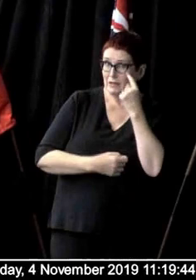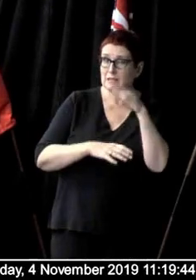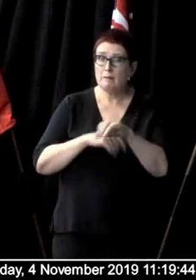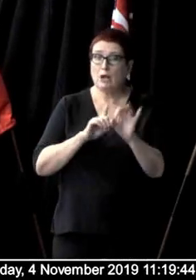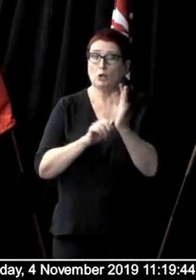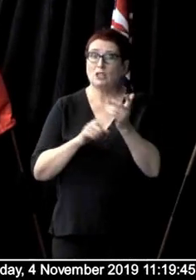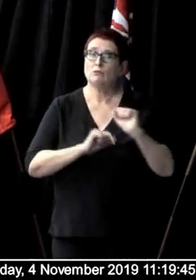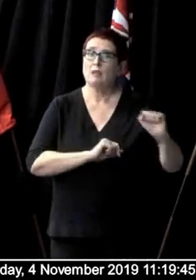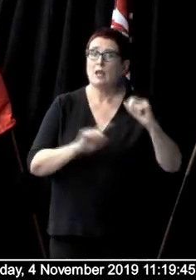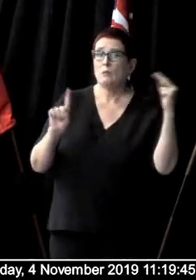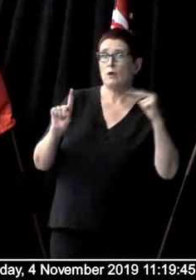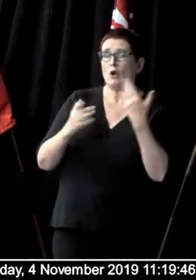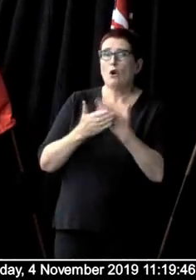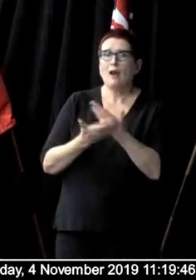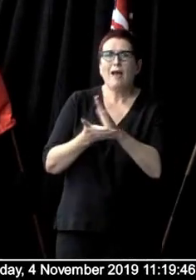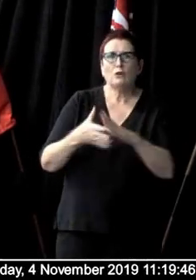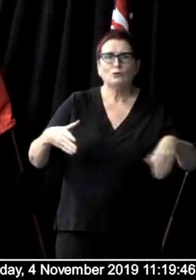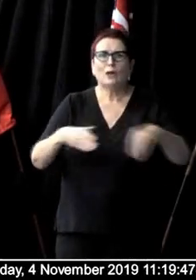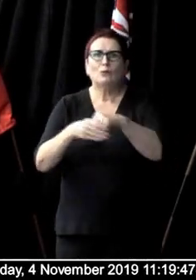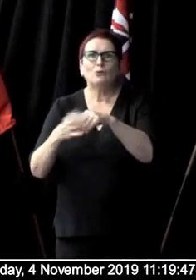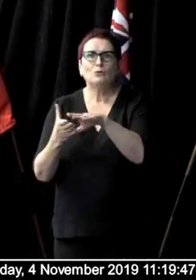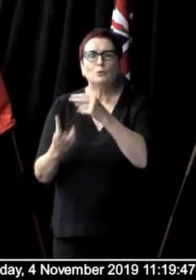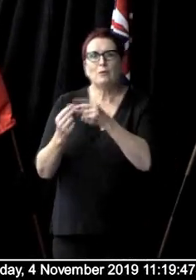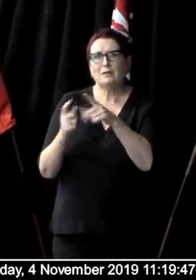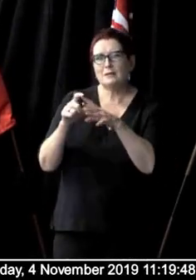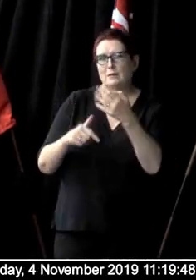students with disability in mainstream schools and on the commissioning and